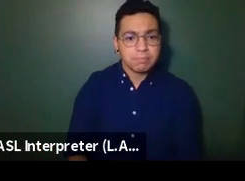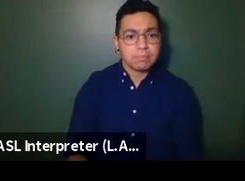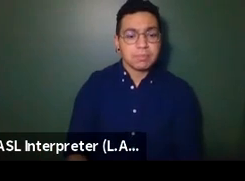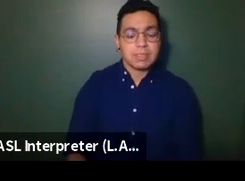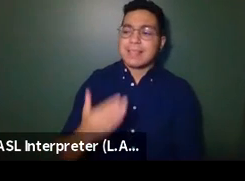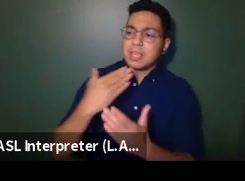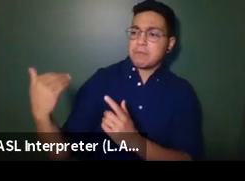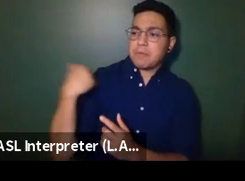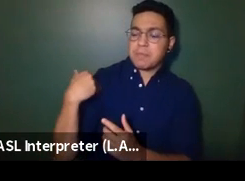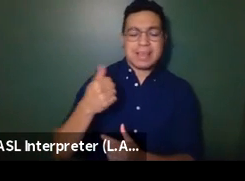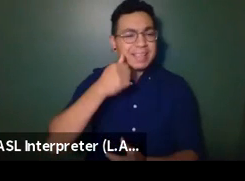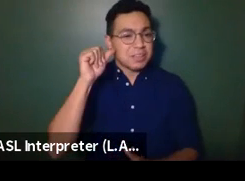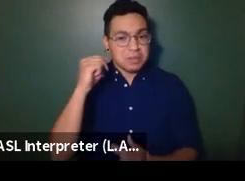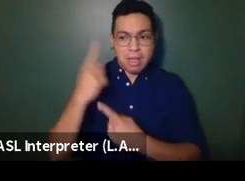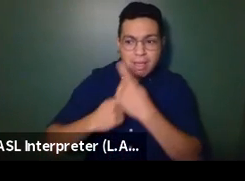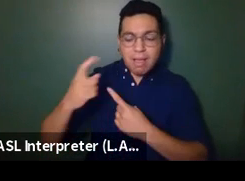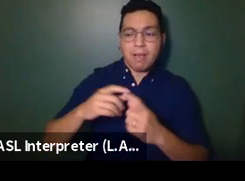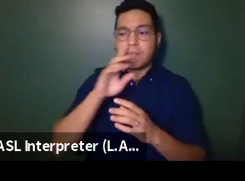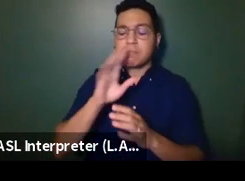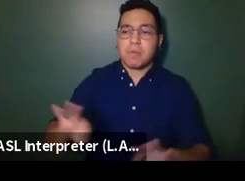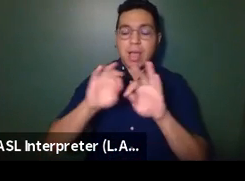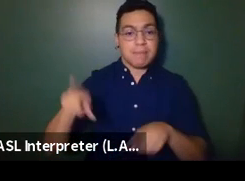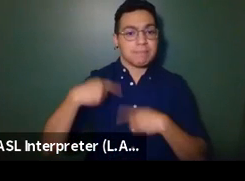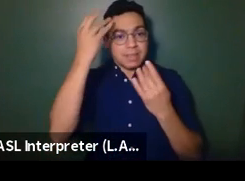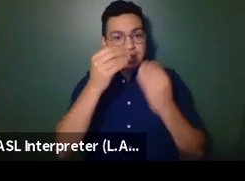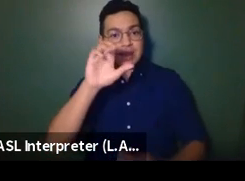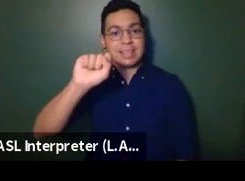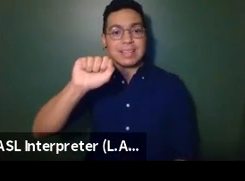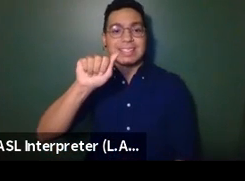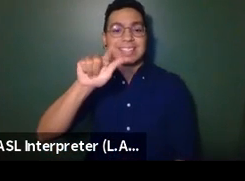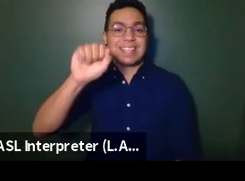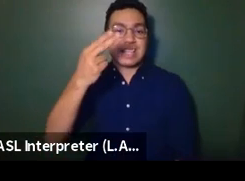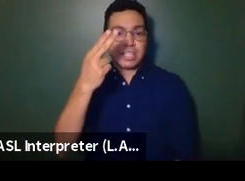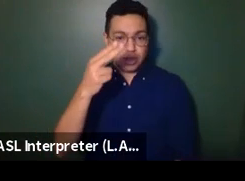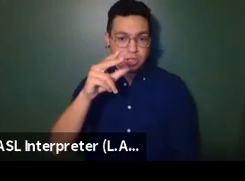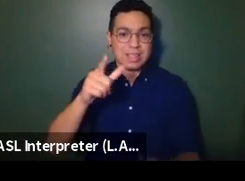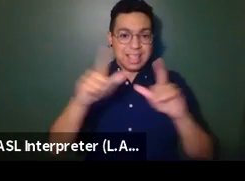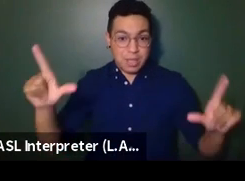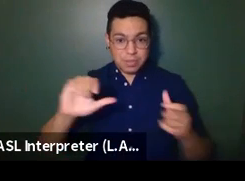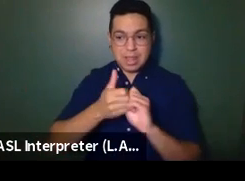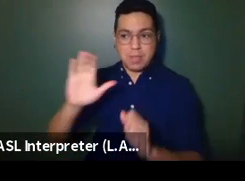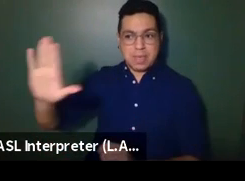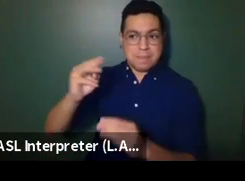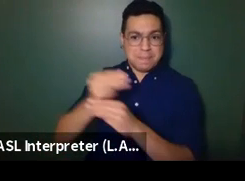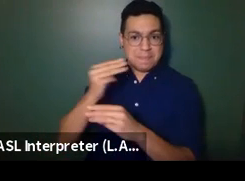Jeff Crawford: Those questions yesterday on thinking about the Salish language and how math works for the Salish language and I love it.